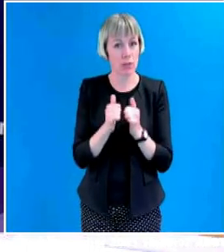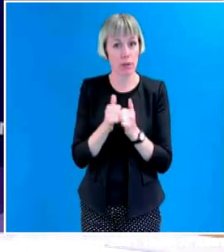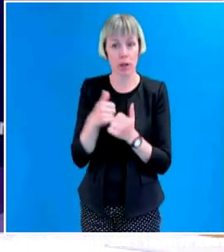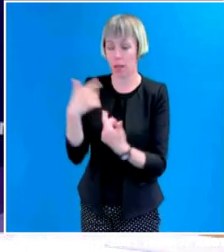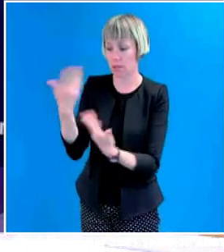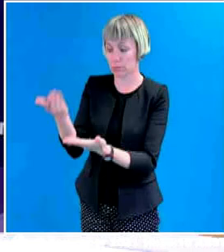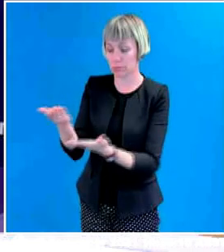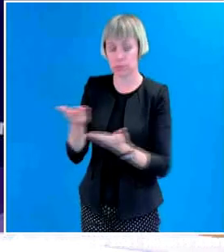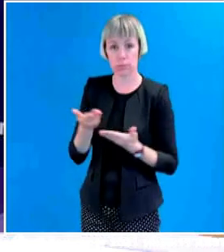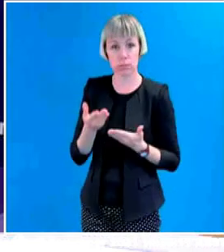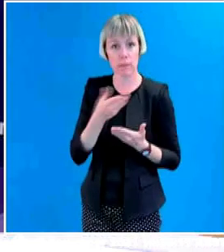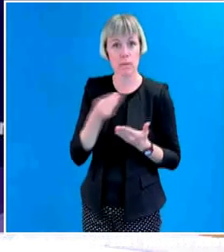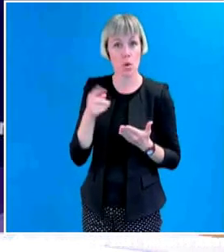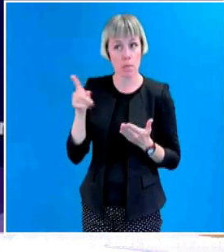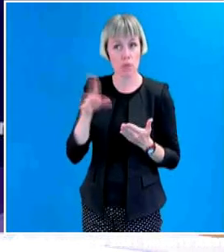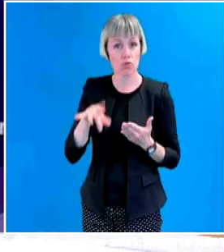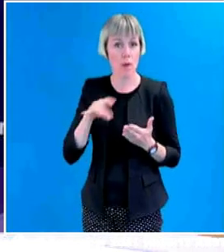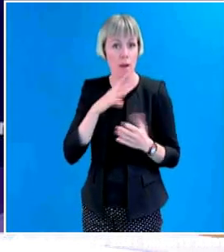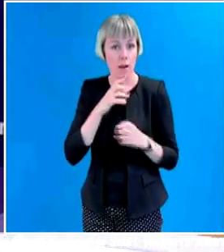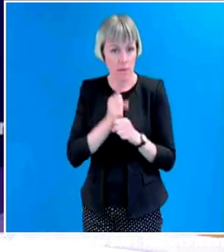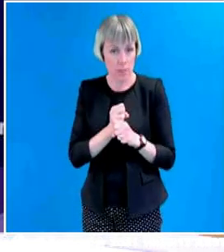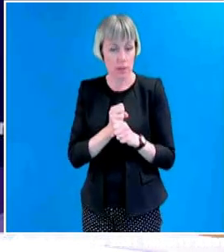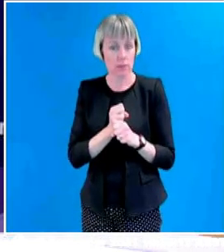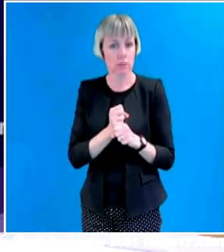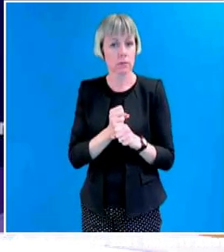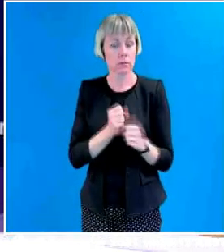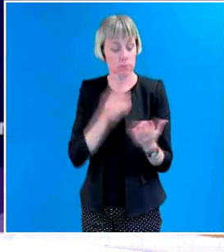and determine if any additional steps need to be taken.